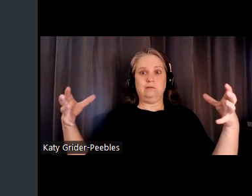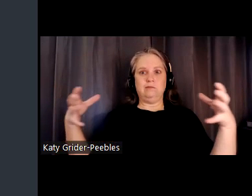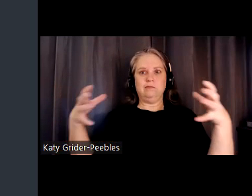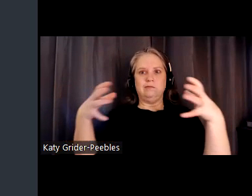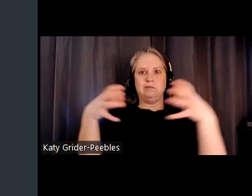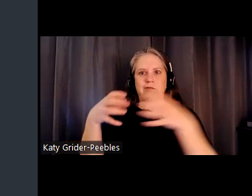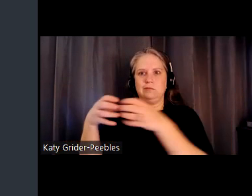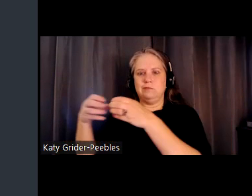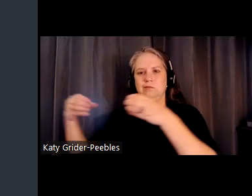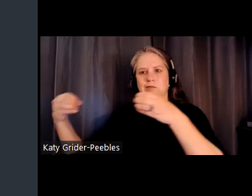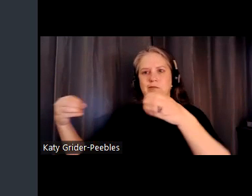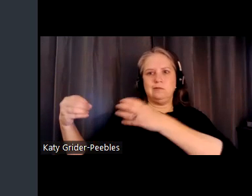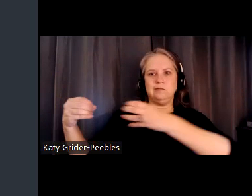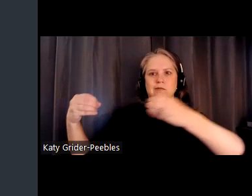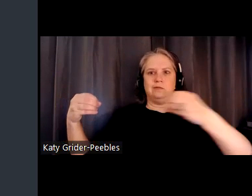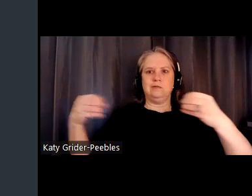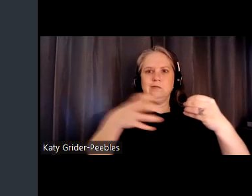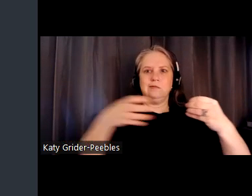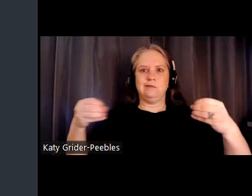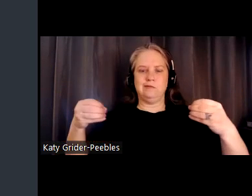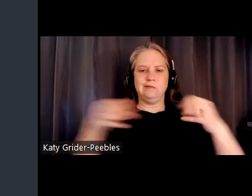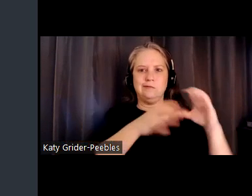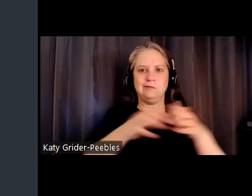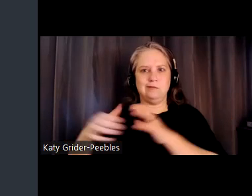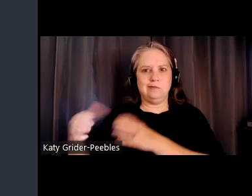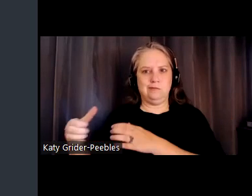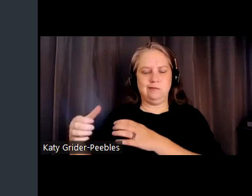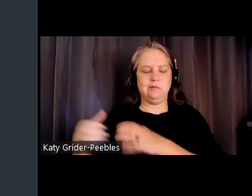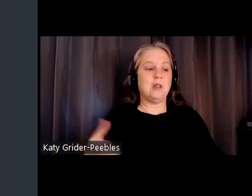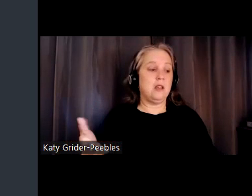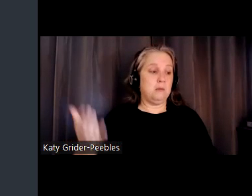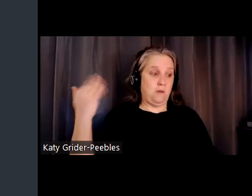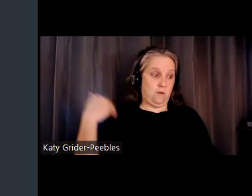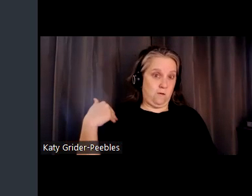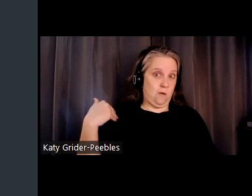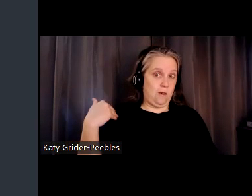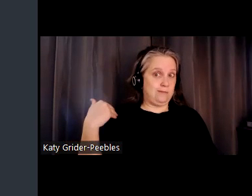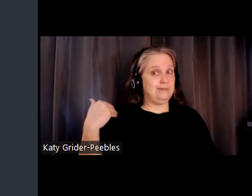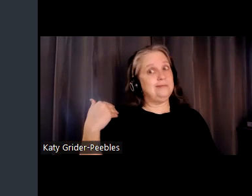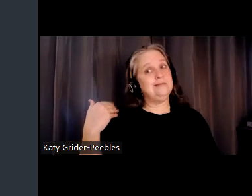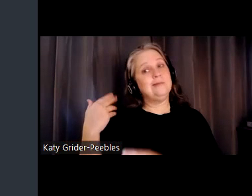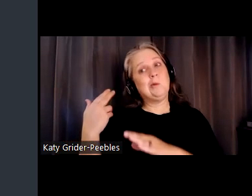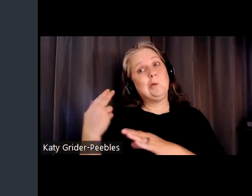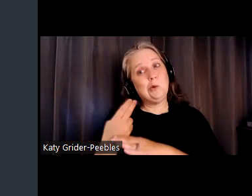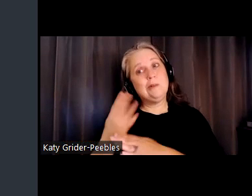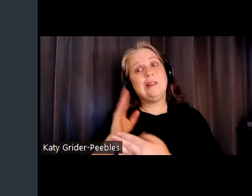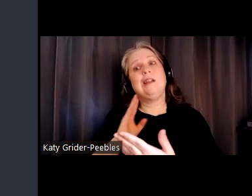Historically, I need to acknowledge that this is the exact thing that has been used against minority groups, so